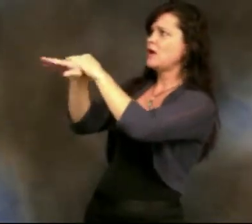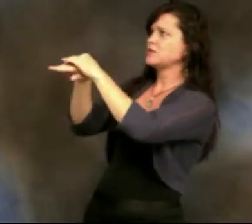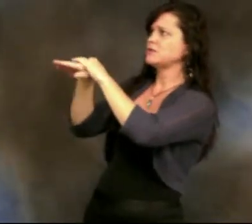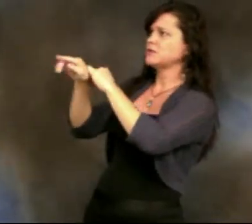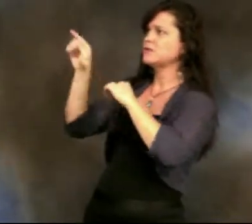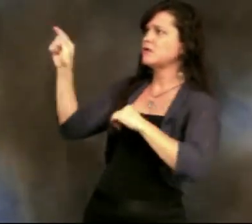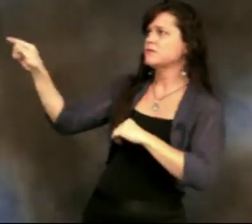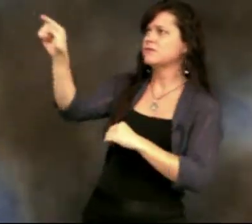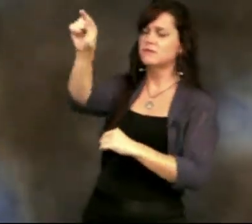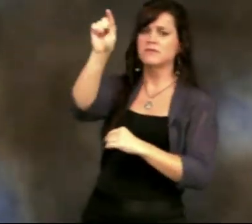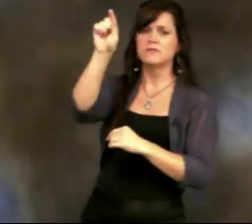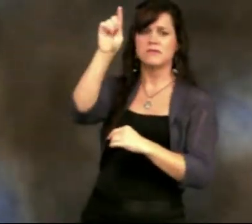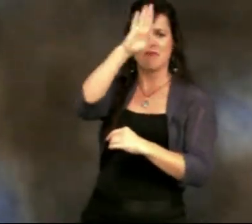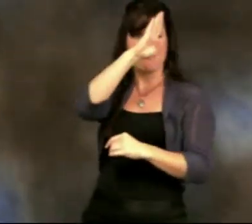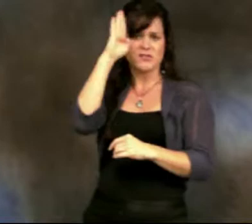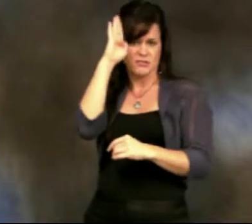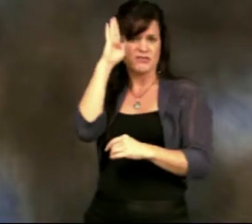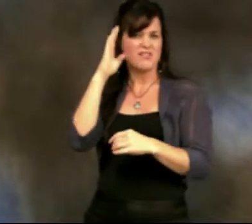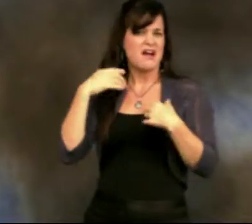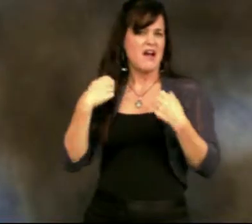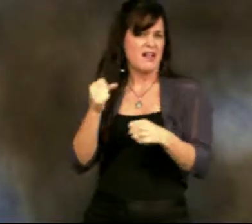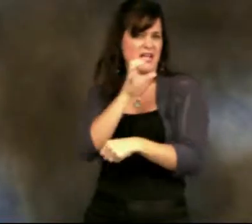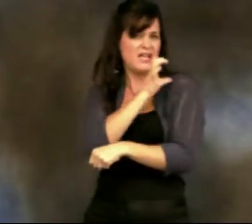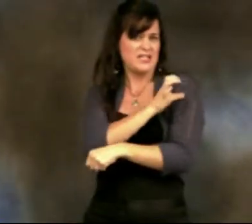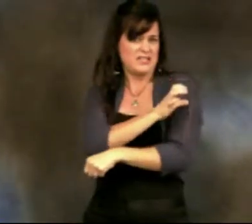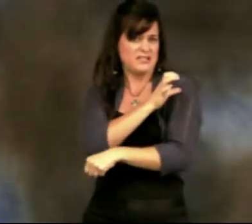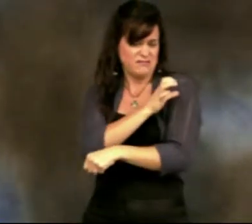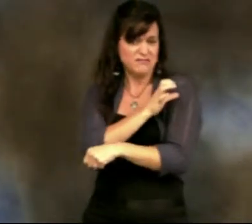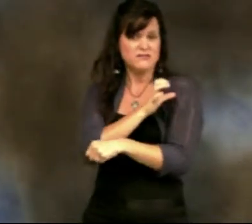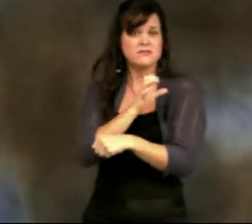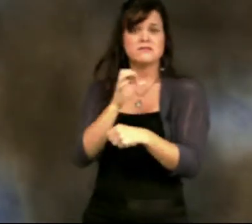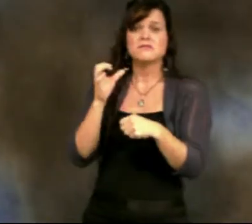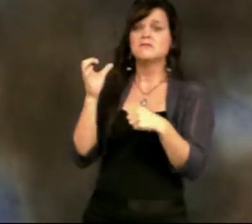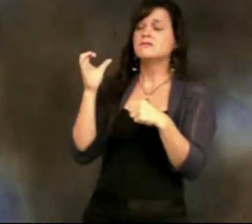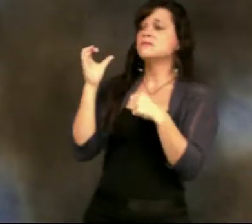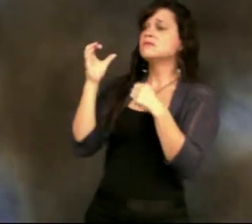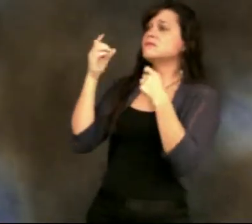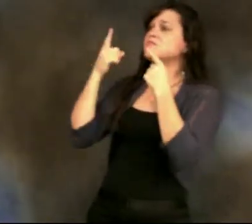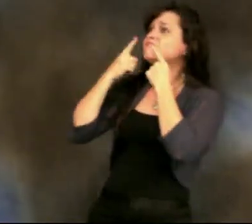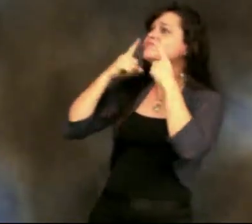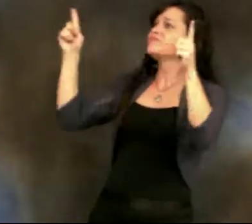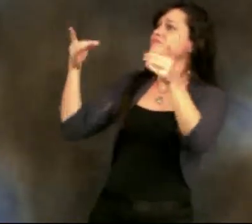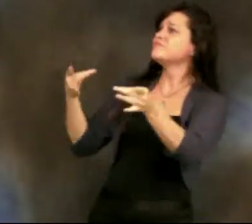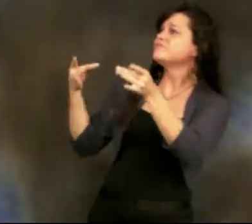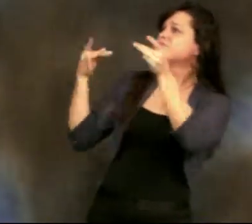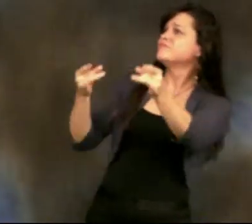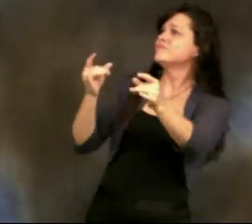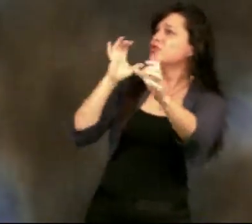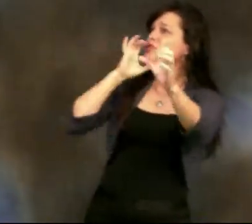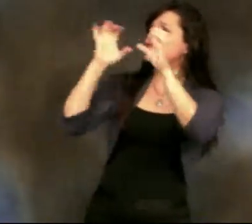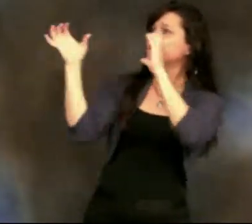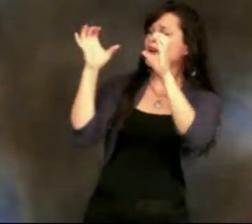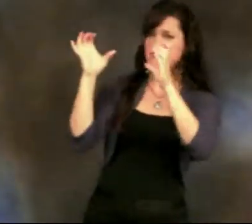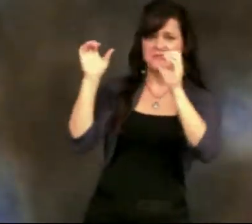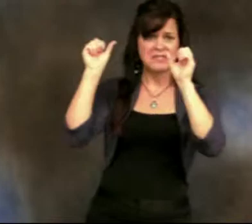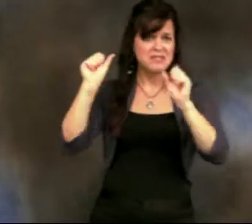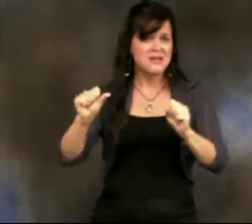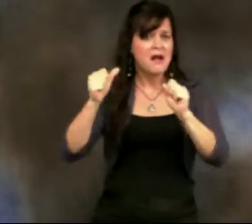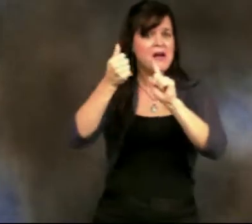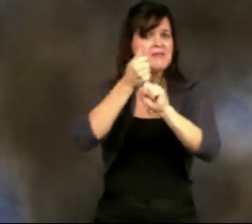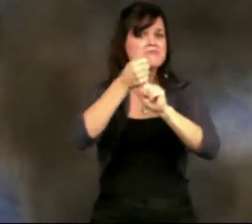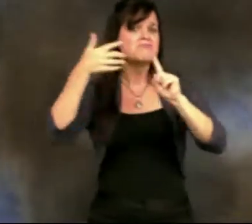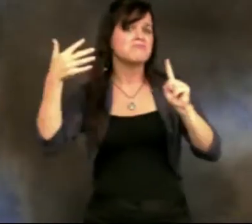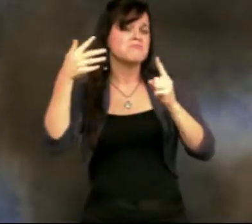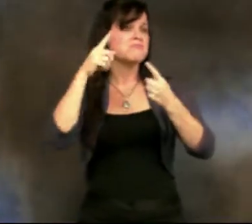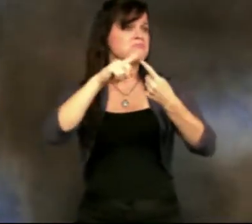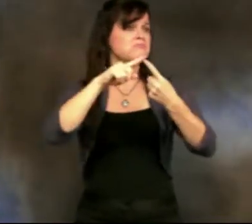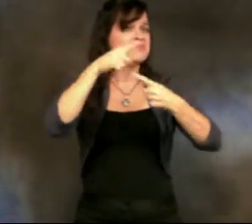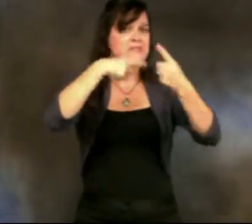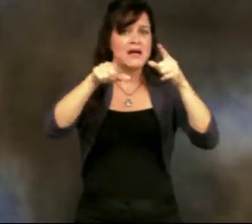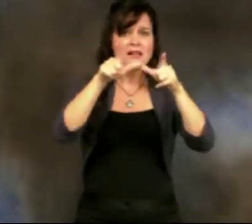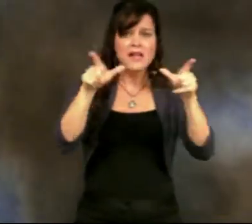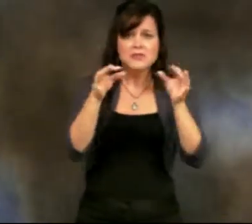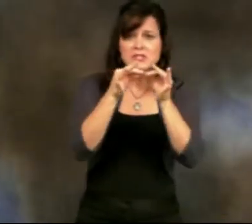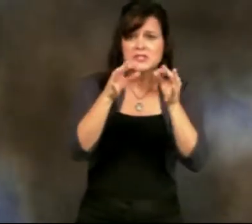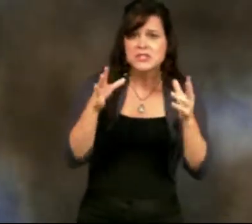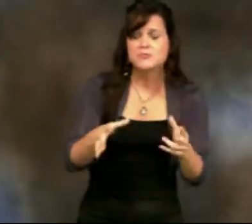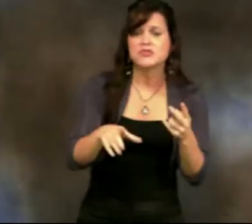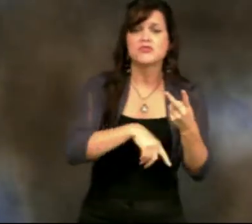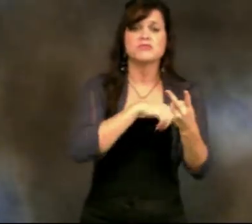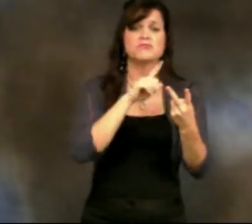settings.